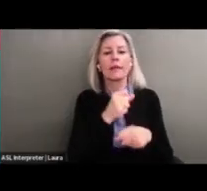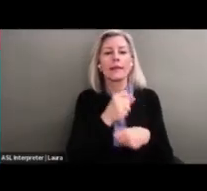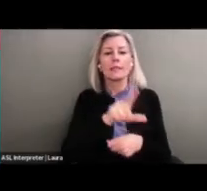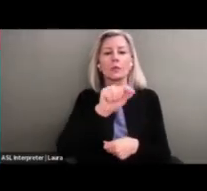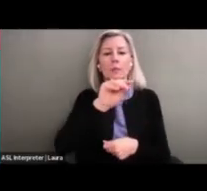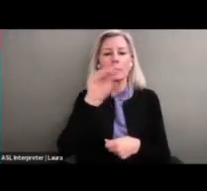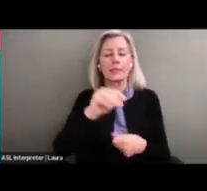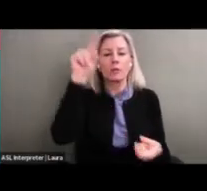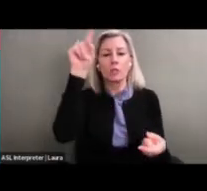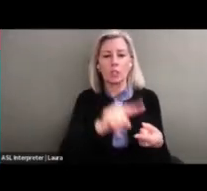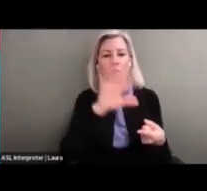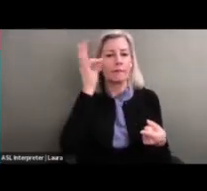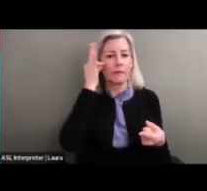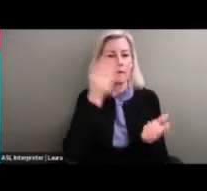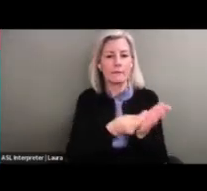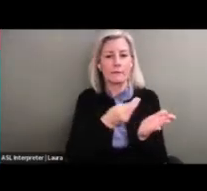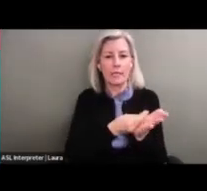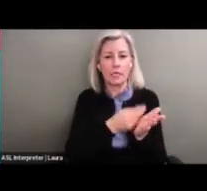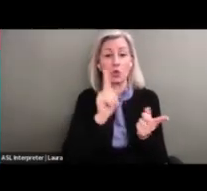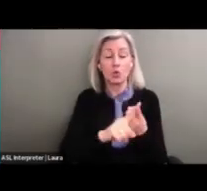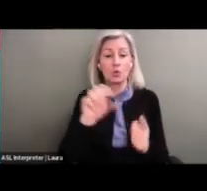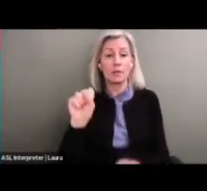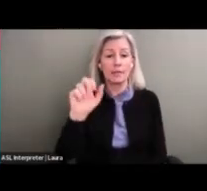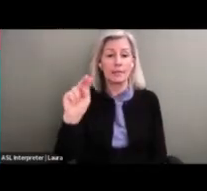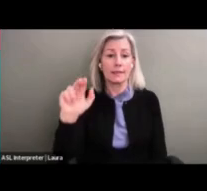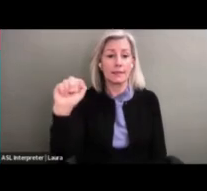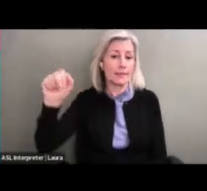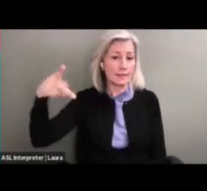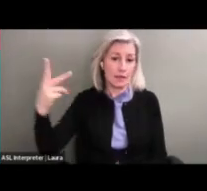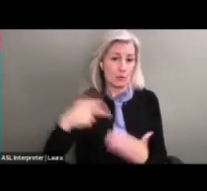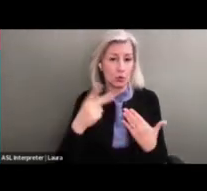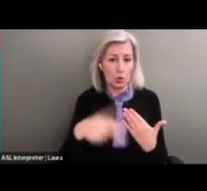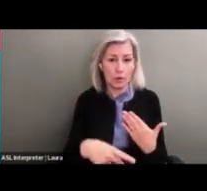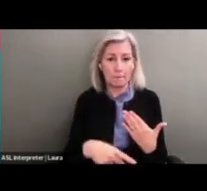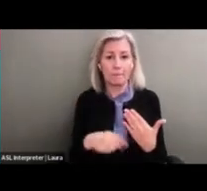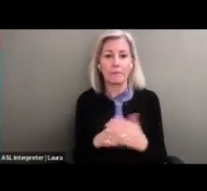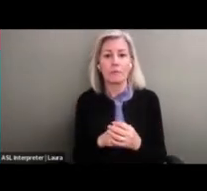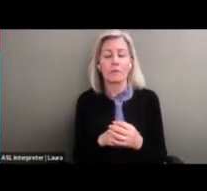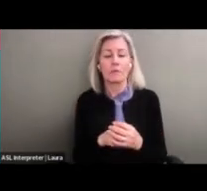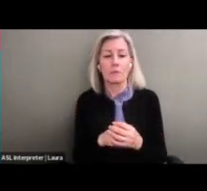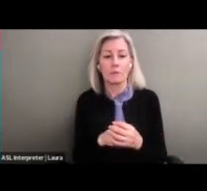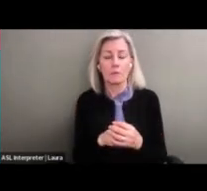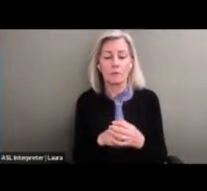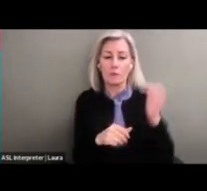It's the largest kind of -- federal funding change